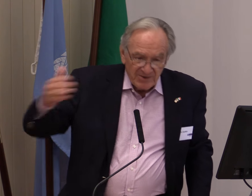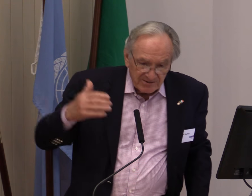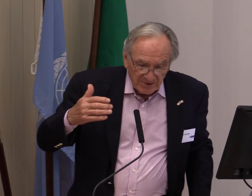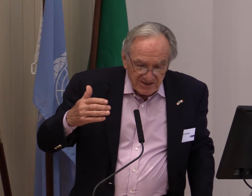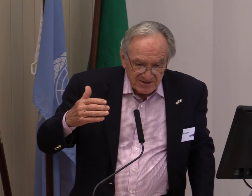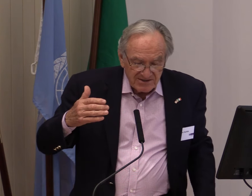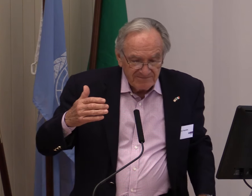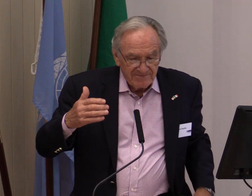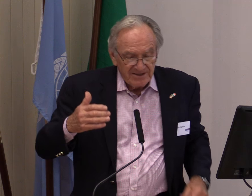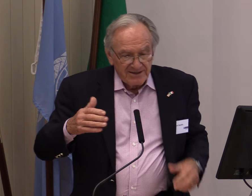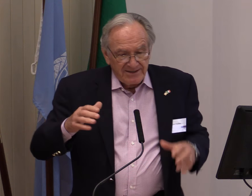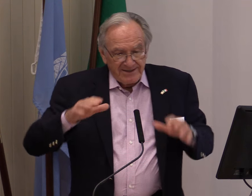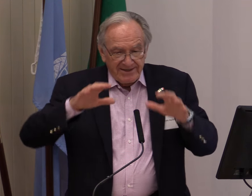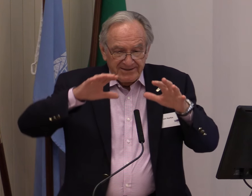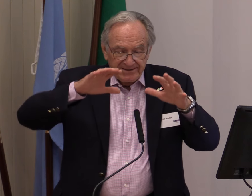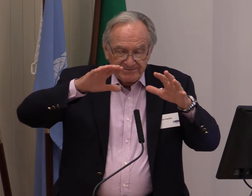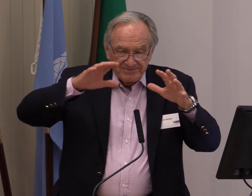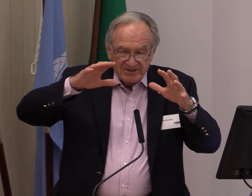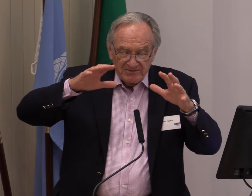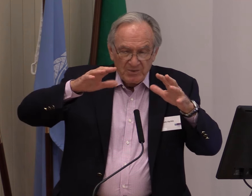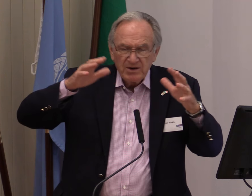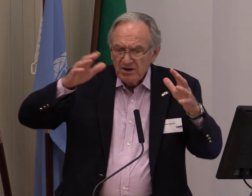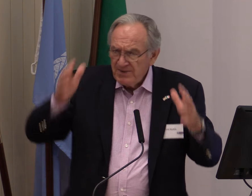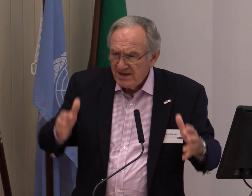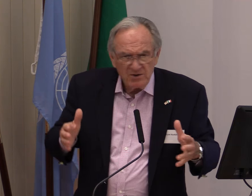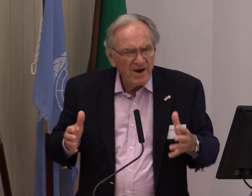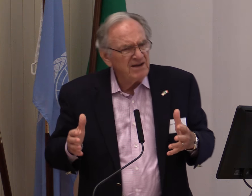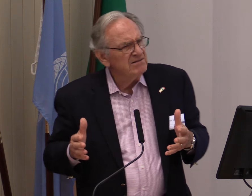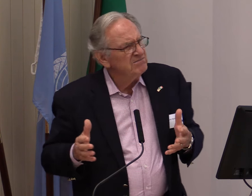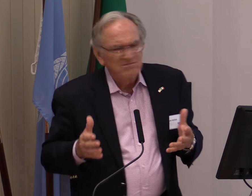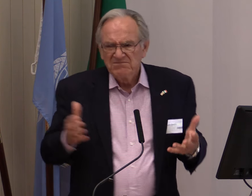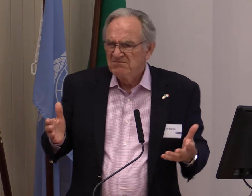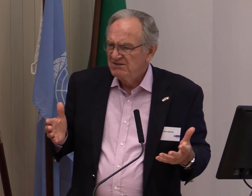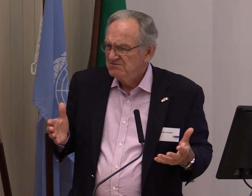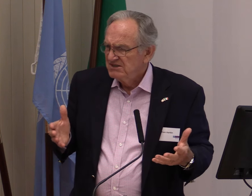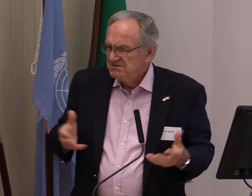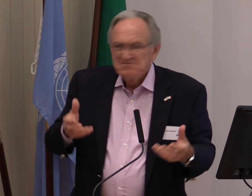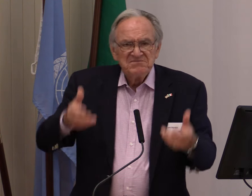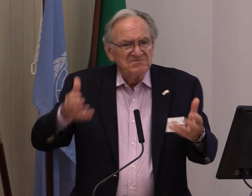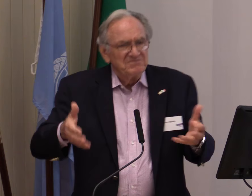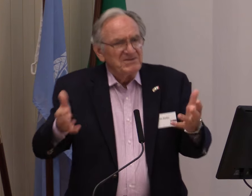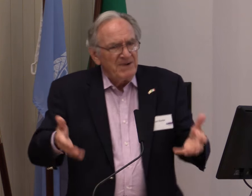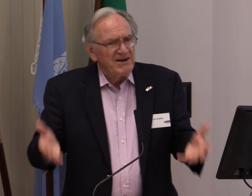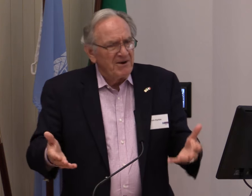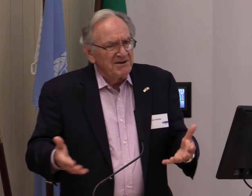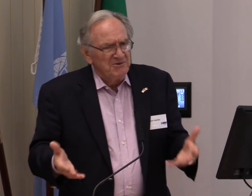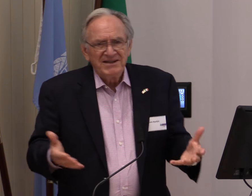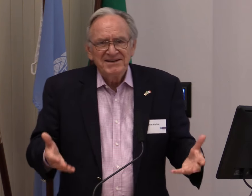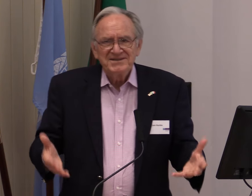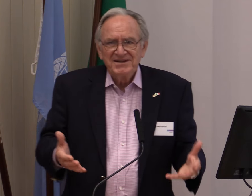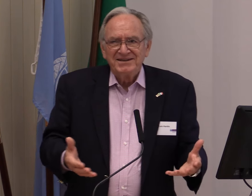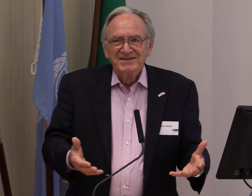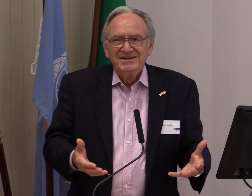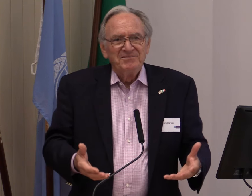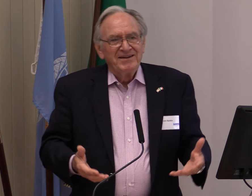to bring the police and what we call a paddy wagon? A paddy wagon, you know what that is?